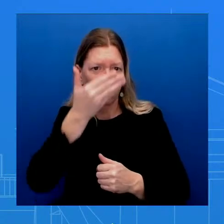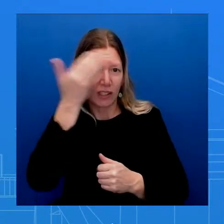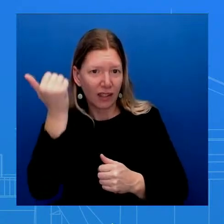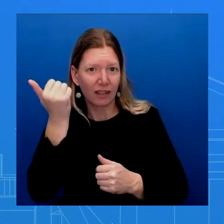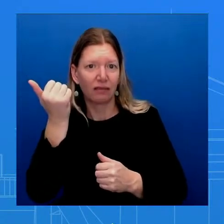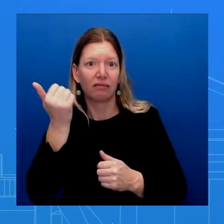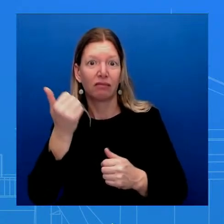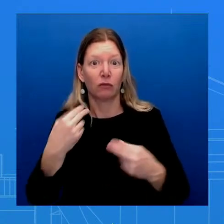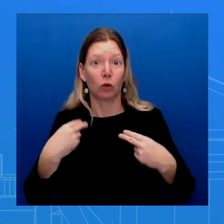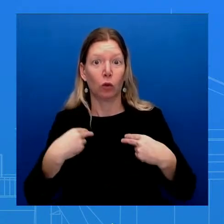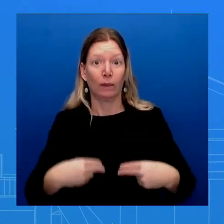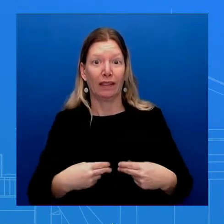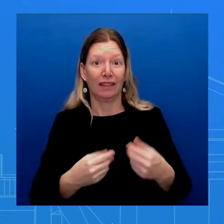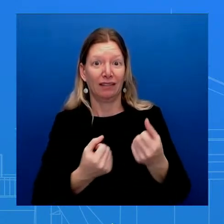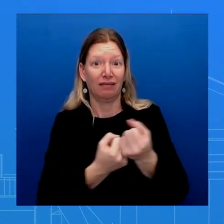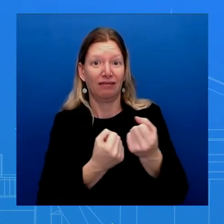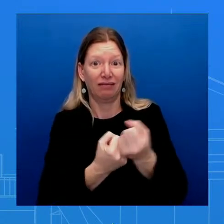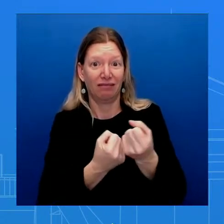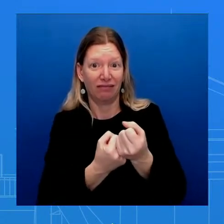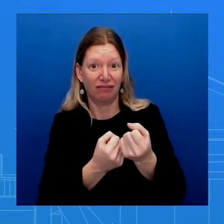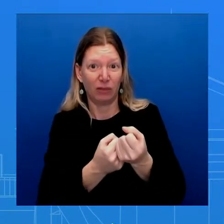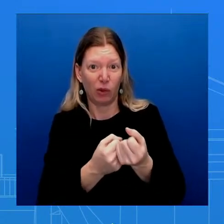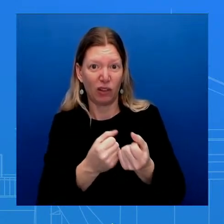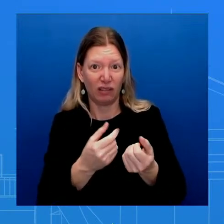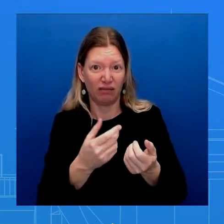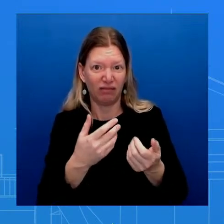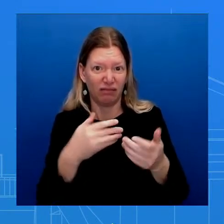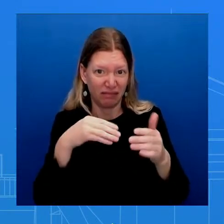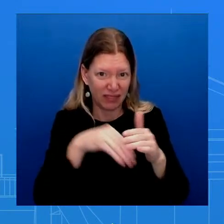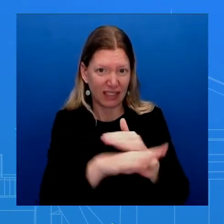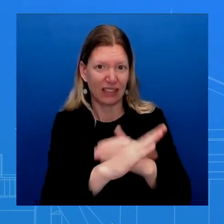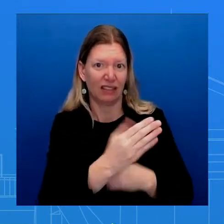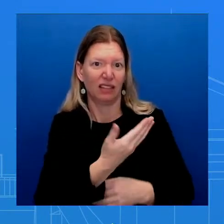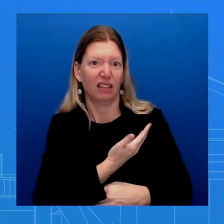continue to be the focus of this President. All right. Thanks, everybody. Hopefully, I'll see you on the road.